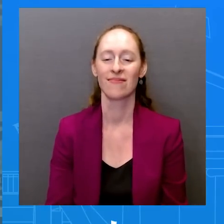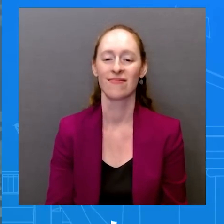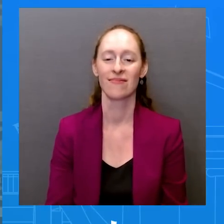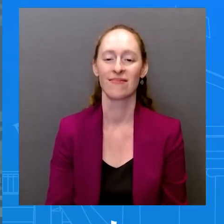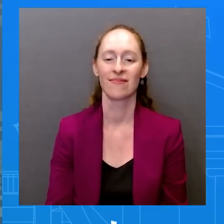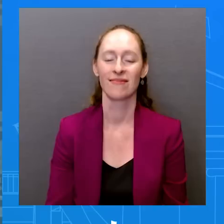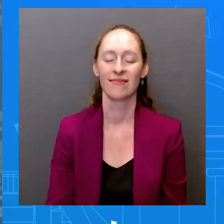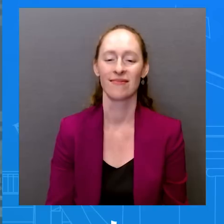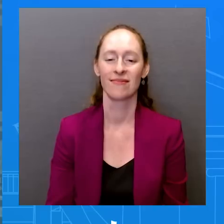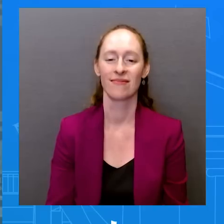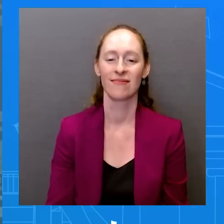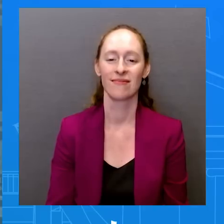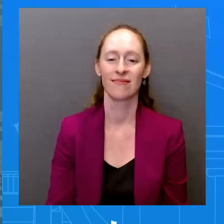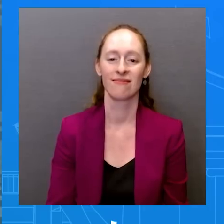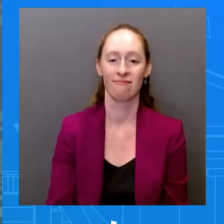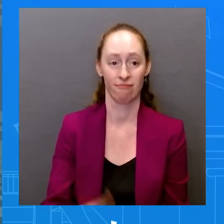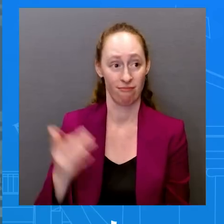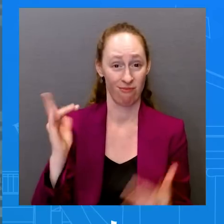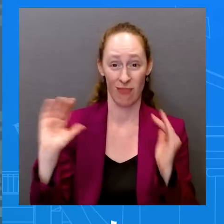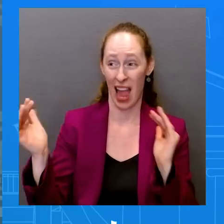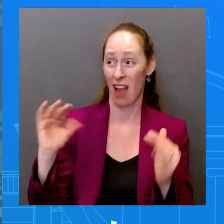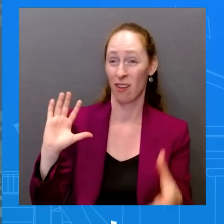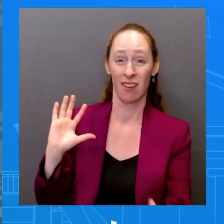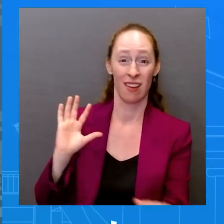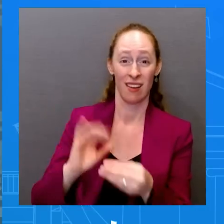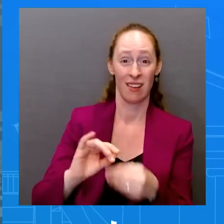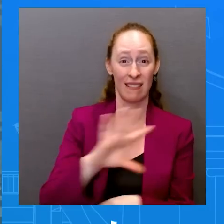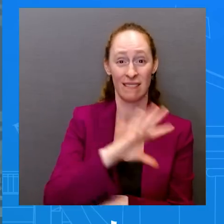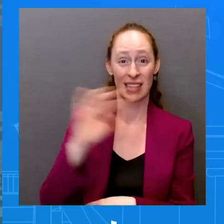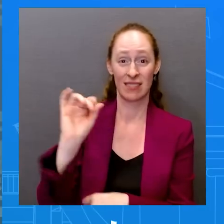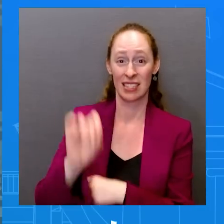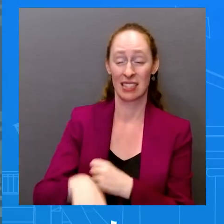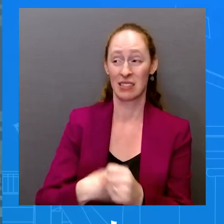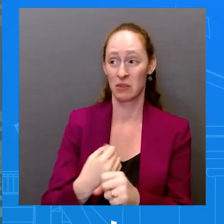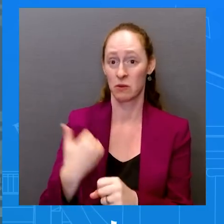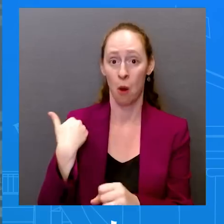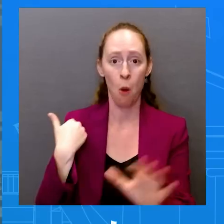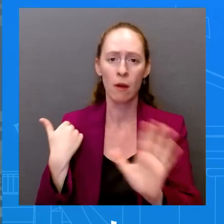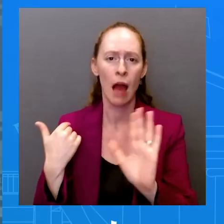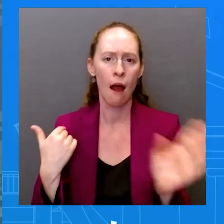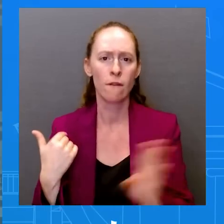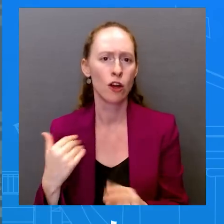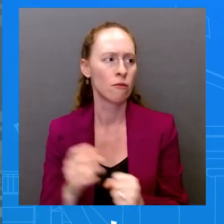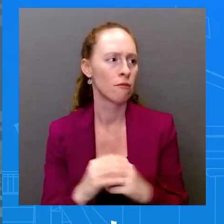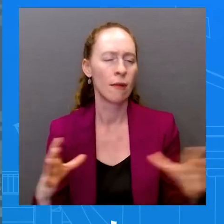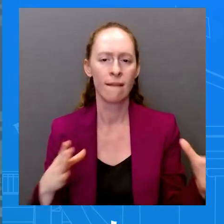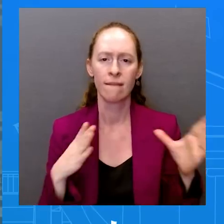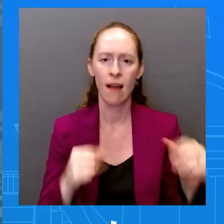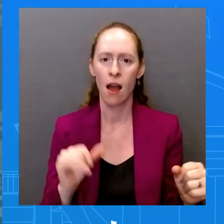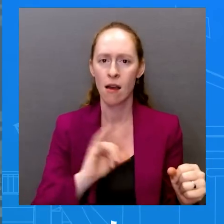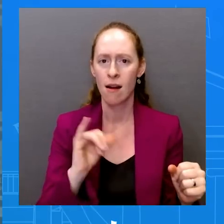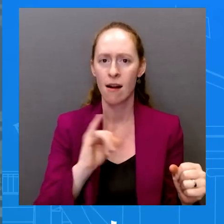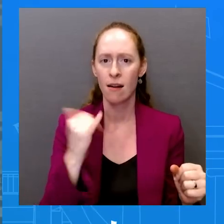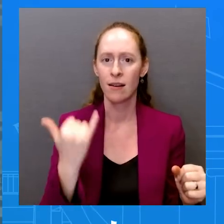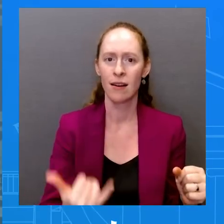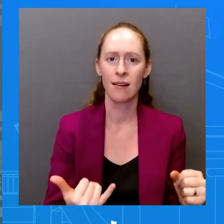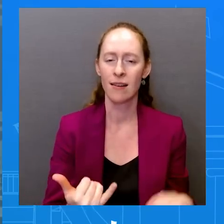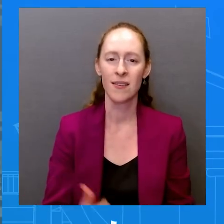Just in the last few weeks, Micron announced it will invest fifty -- $15 billion in a new memory chip